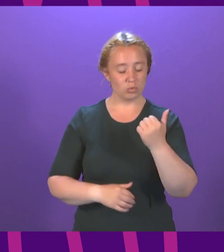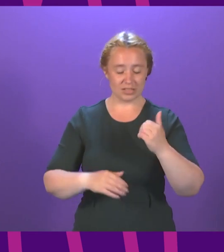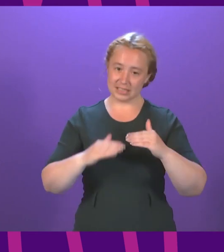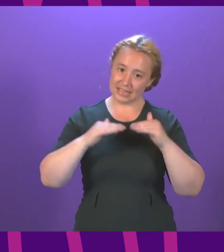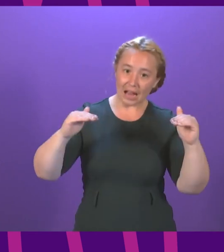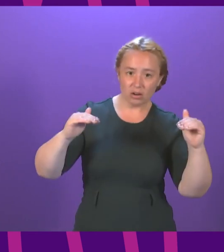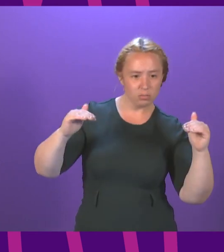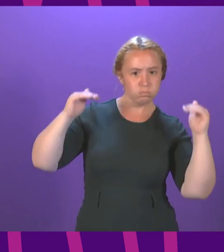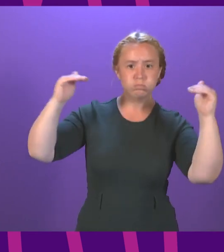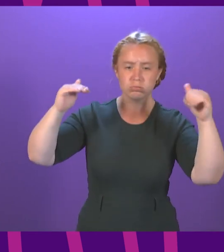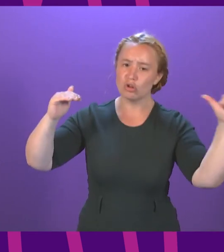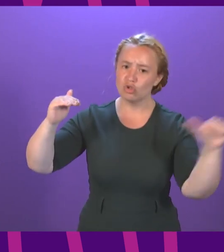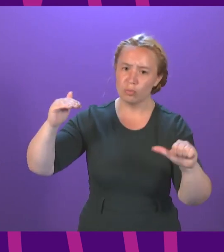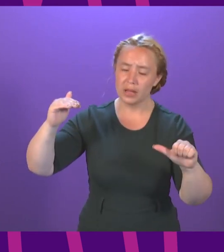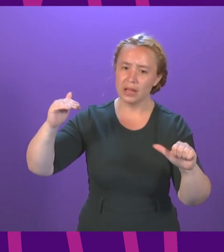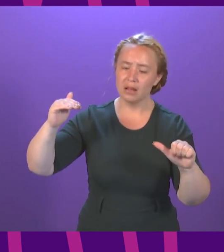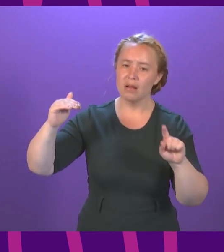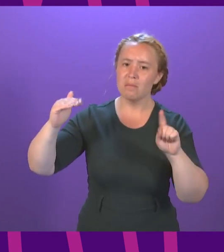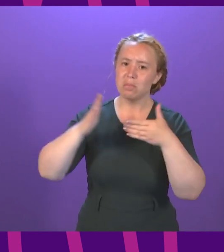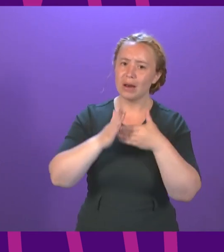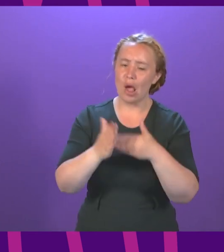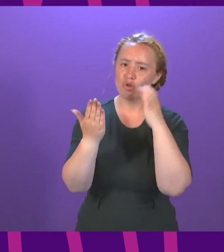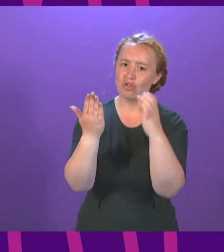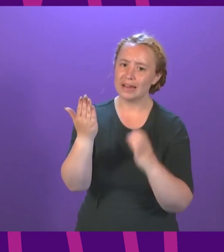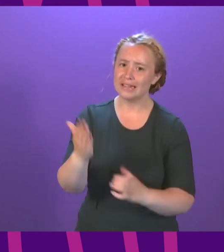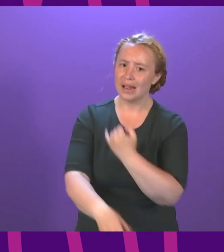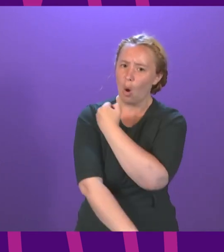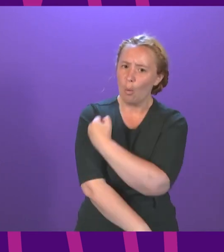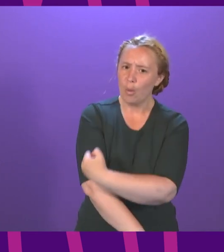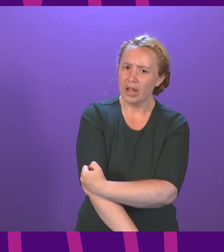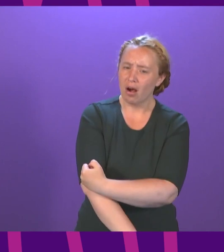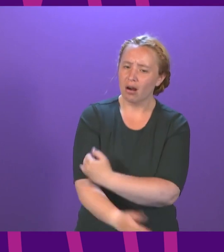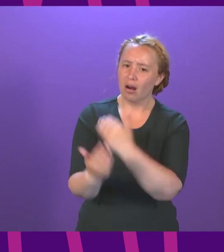the SNP has lowered the bar and weakened the criteria, as reports this week have uncovered.